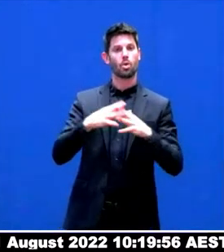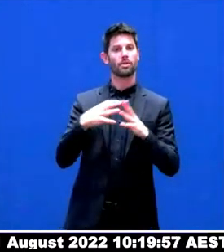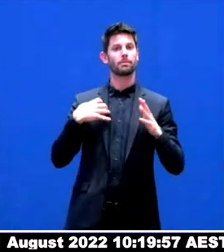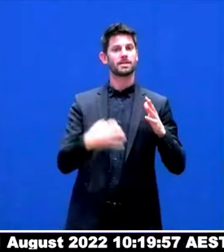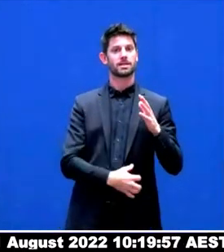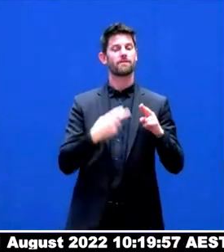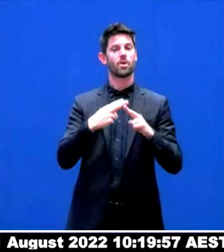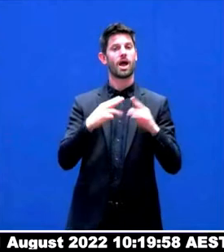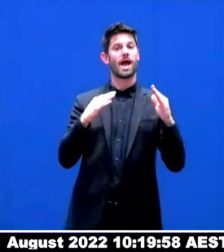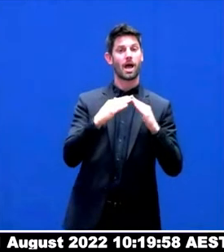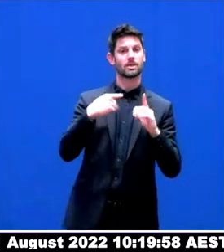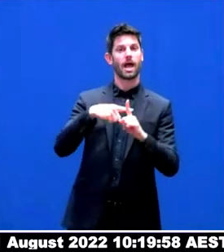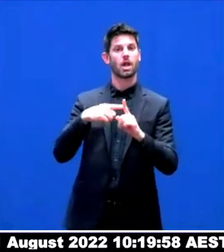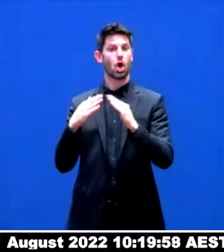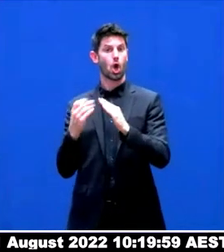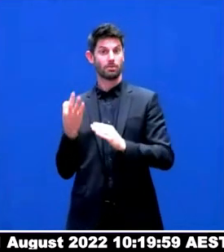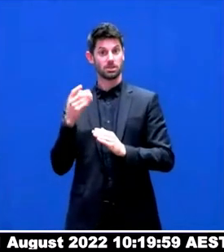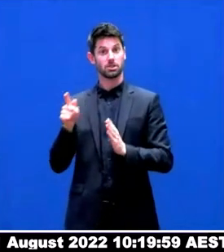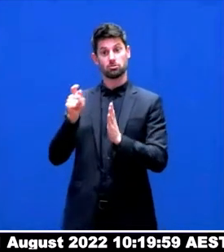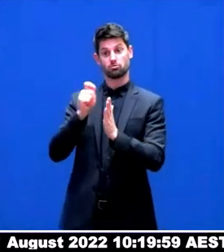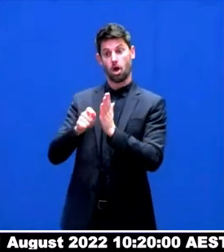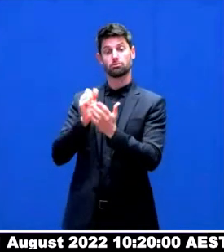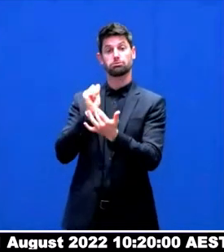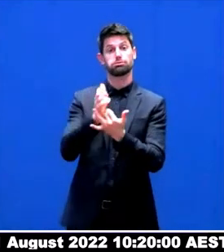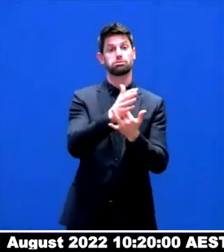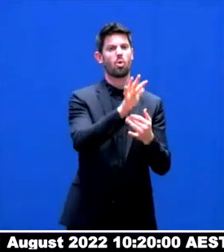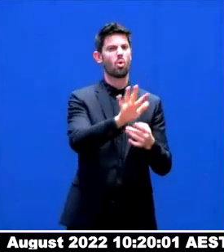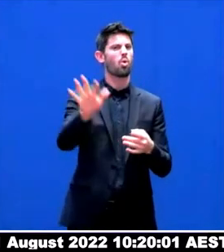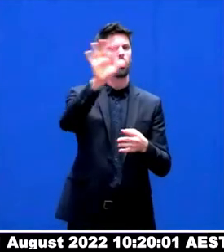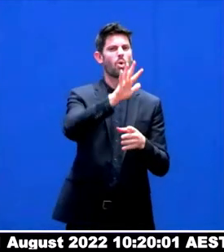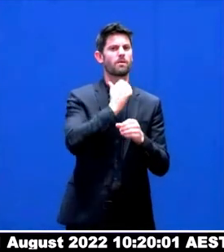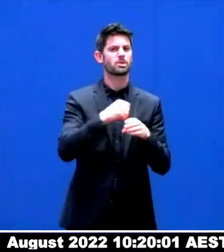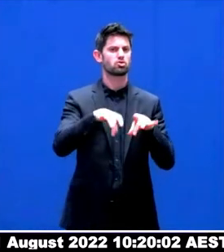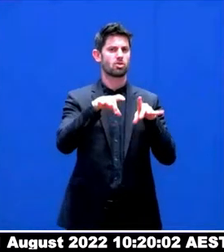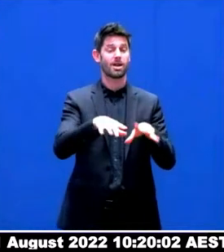Homeless has written to her state colleagues and proposed a one-year extension of the